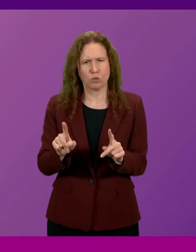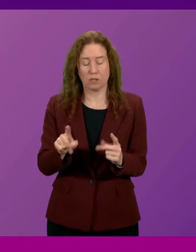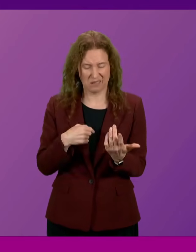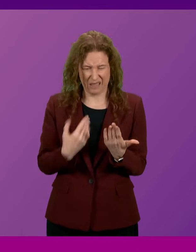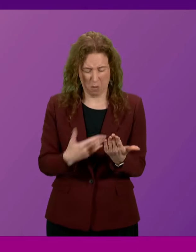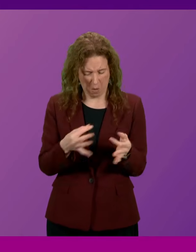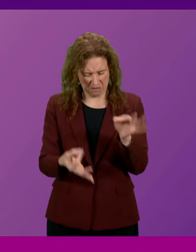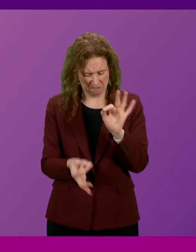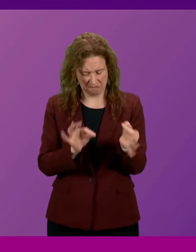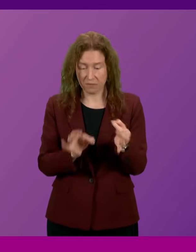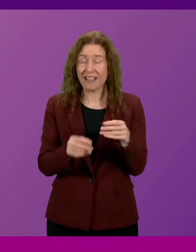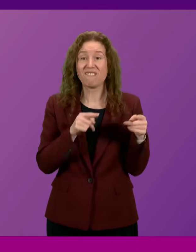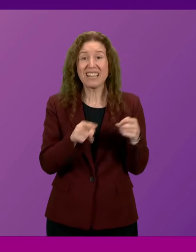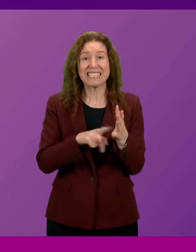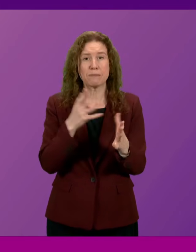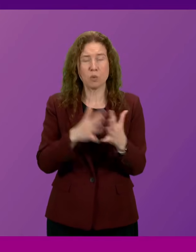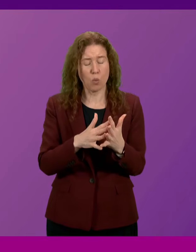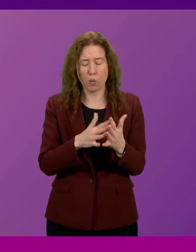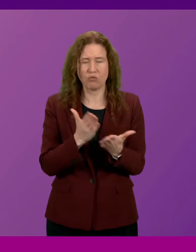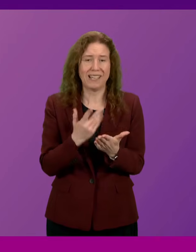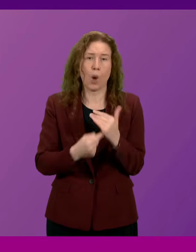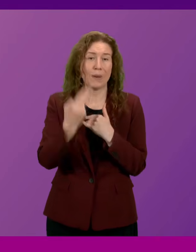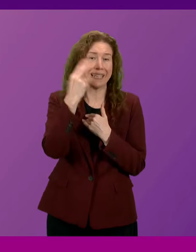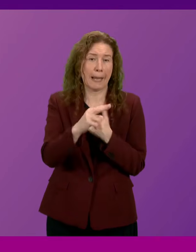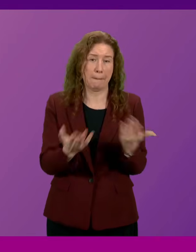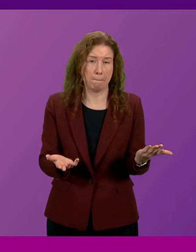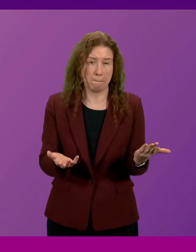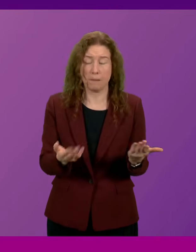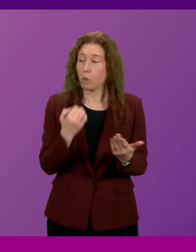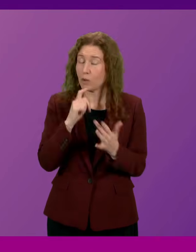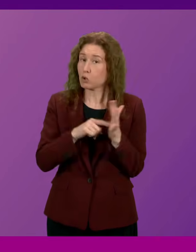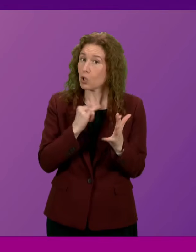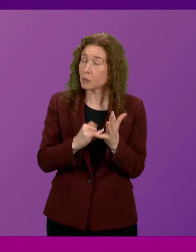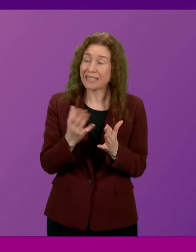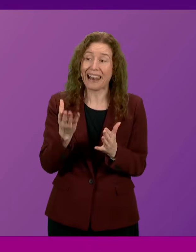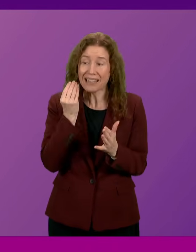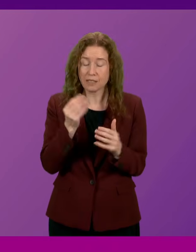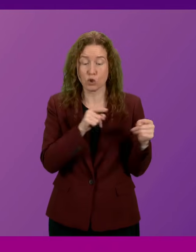this is a victims law in name only. Will John Swinney listen to victims,